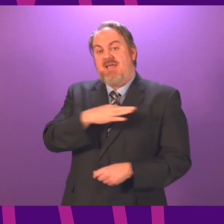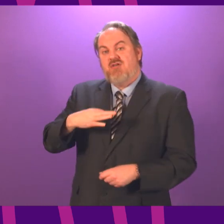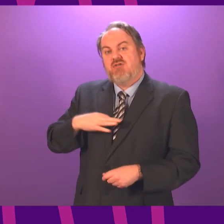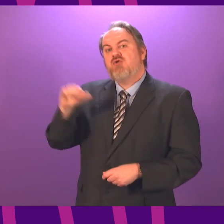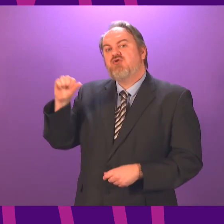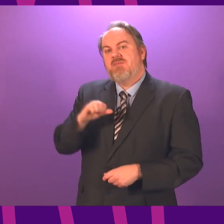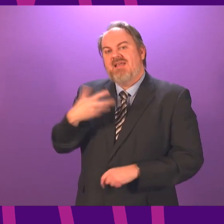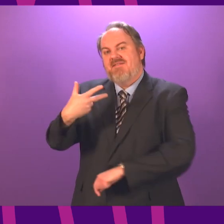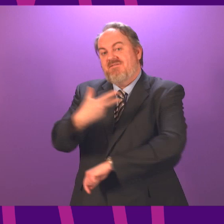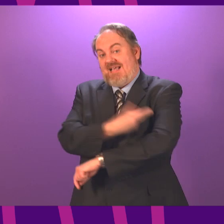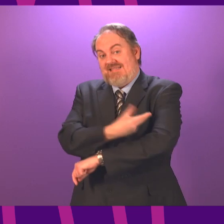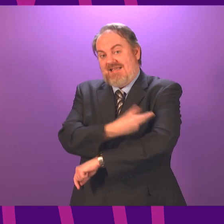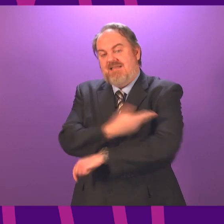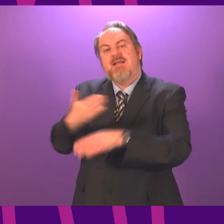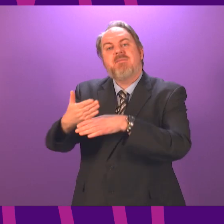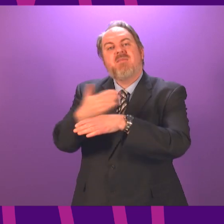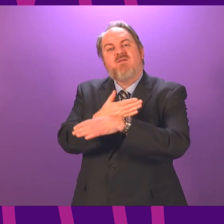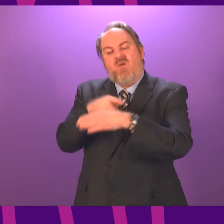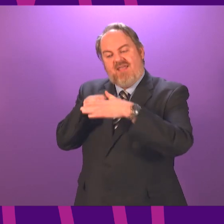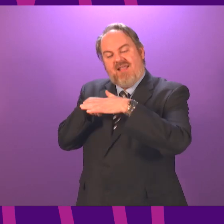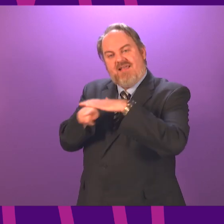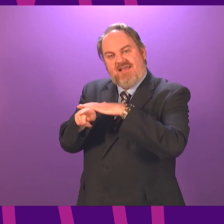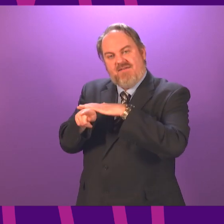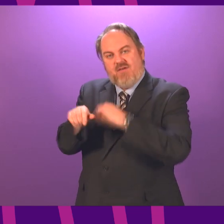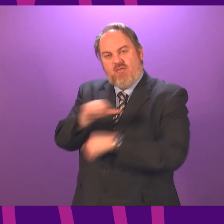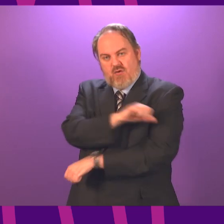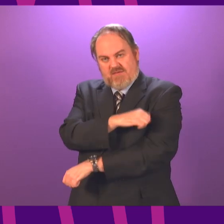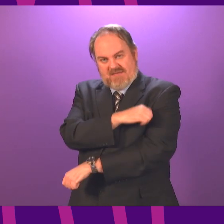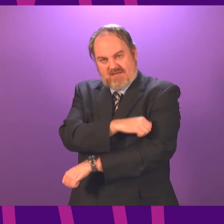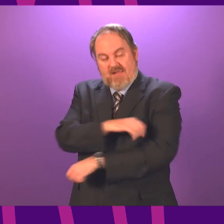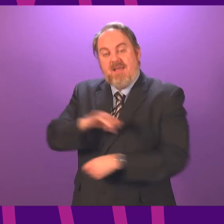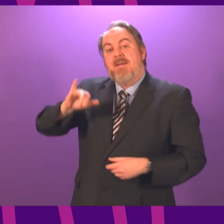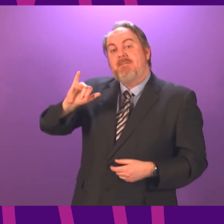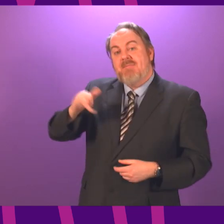hospital. The clinician may decide to wait until the symptoms of whatever it is the patient